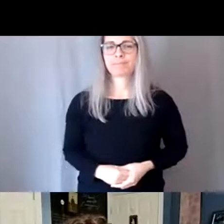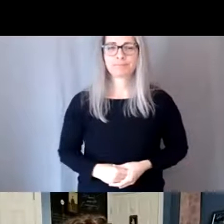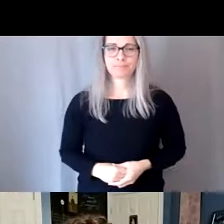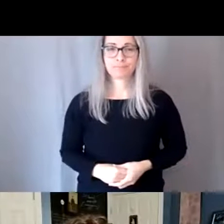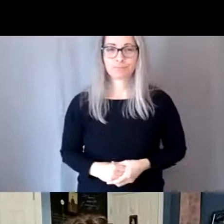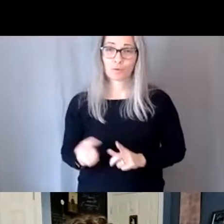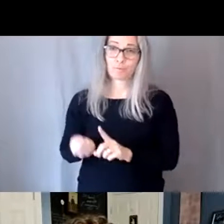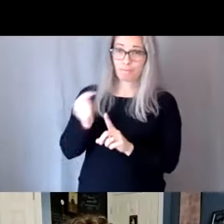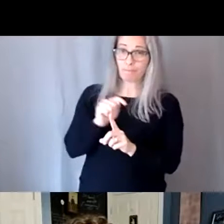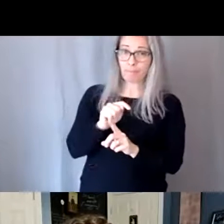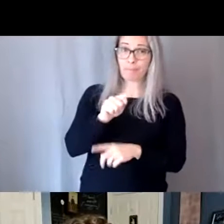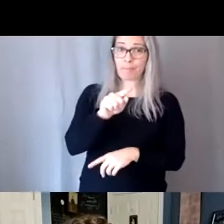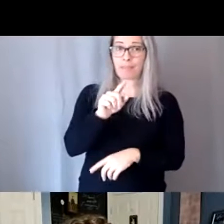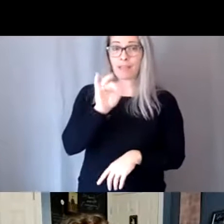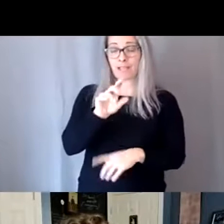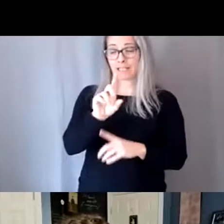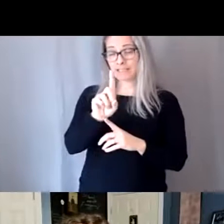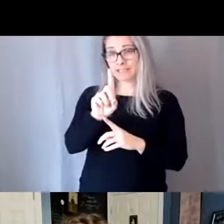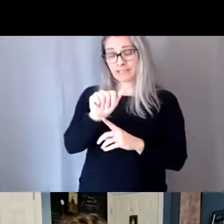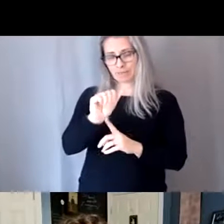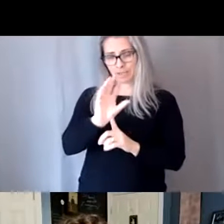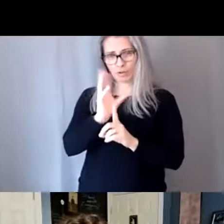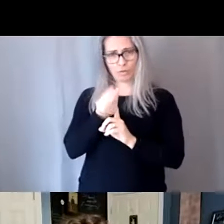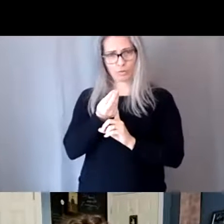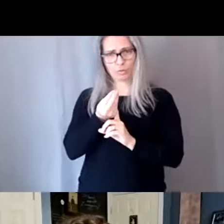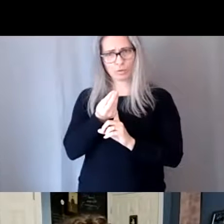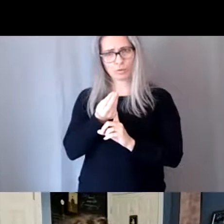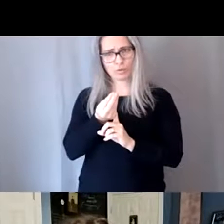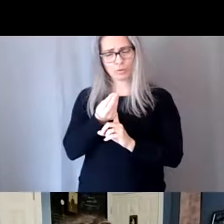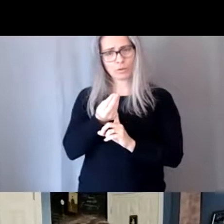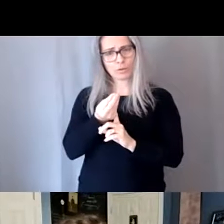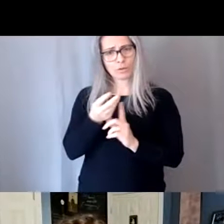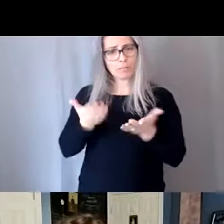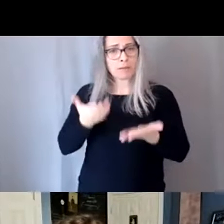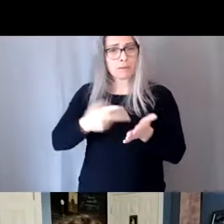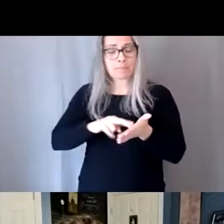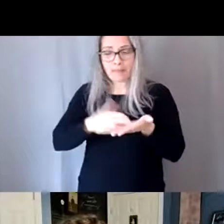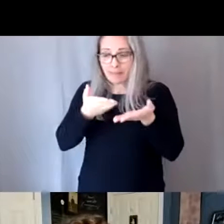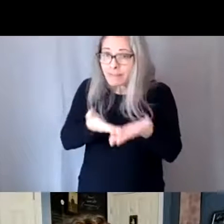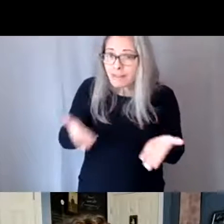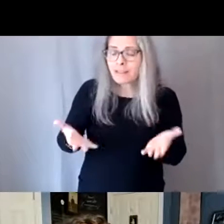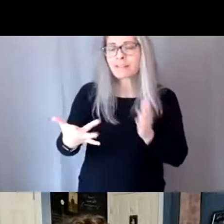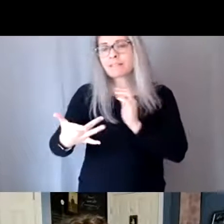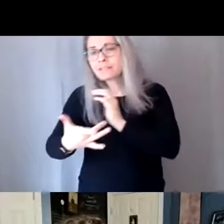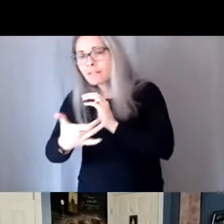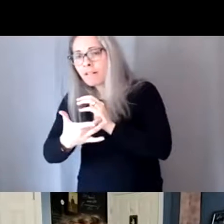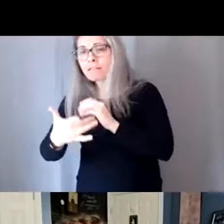so this idea of disability as culture might refer to material artifacts things like technology or art